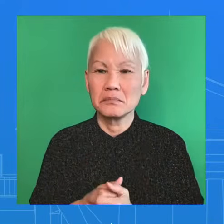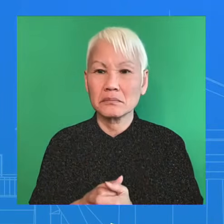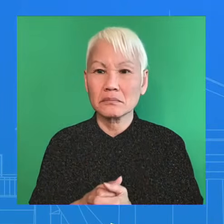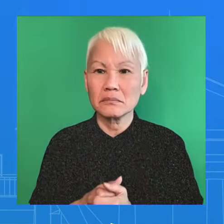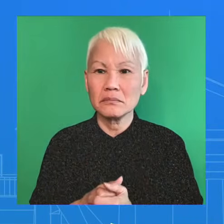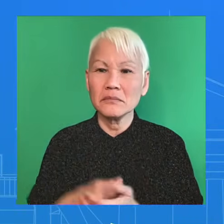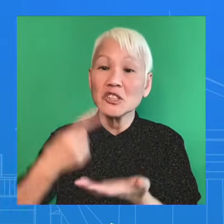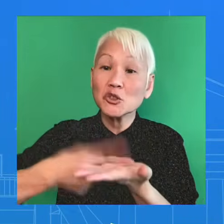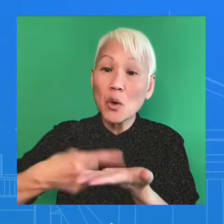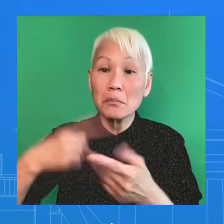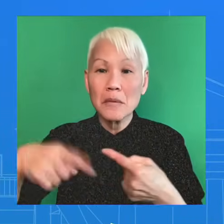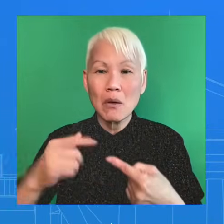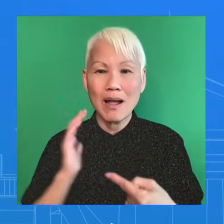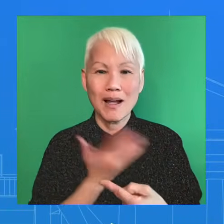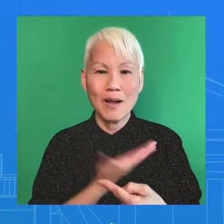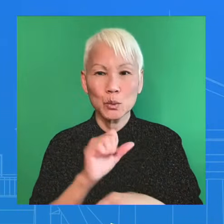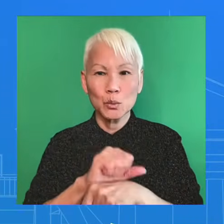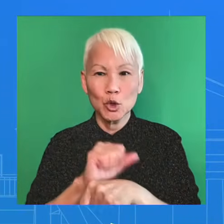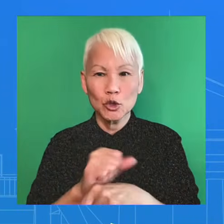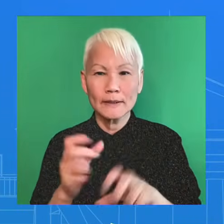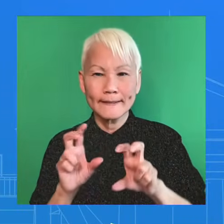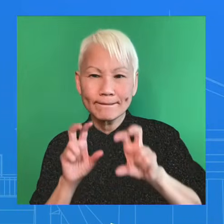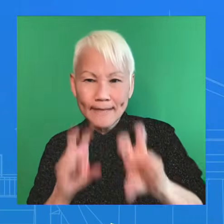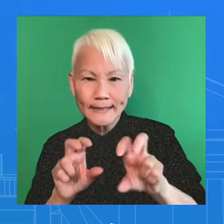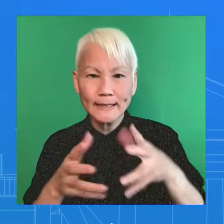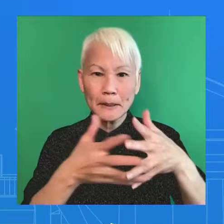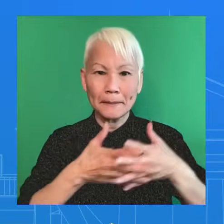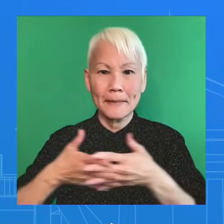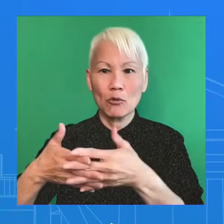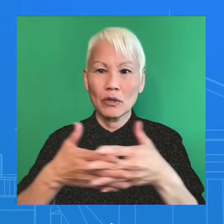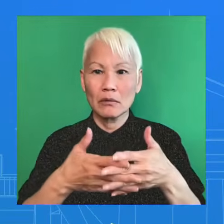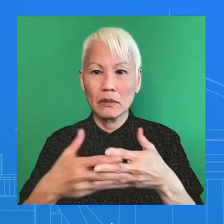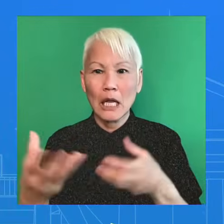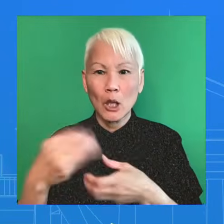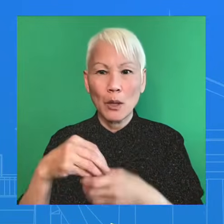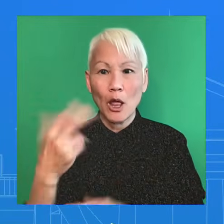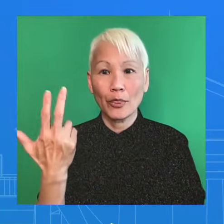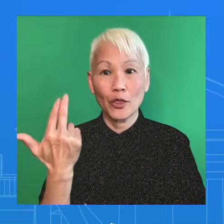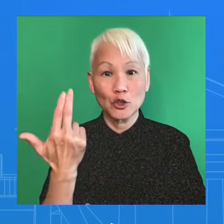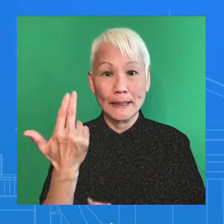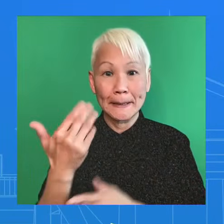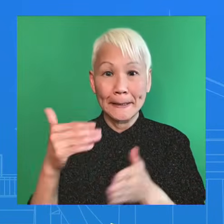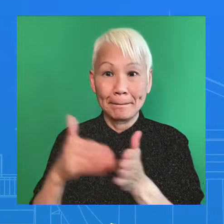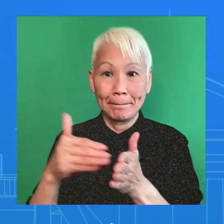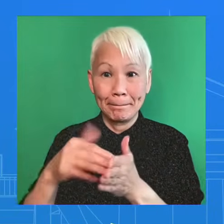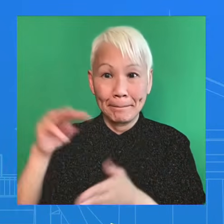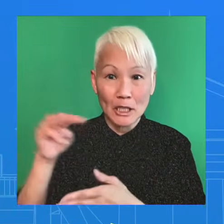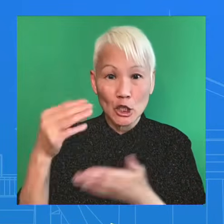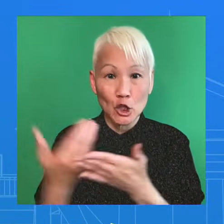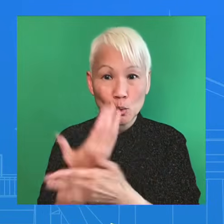That includes the 13 million jobs created in the last two and a half years under this under this President, unemployment